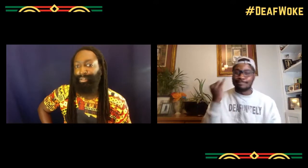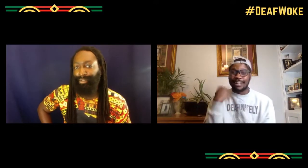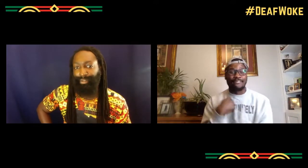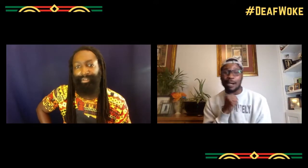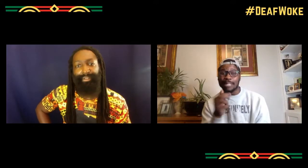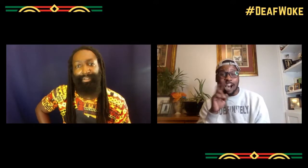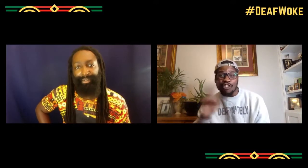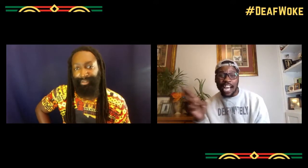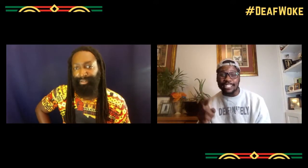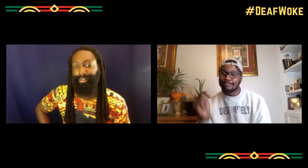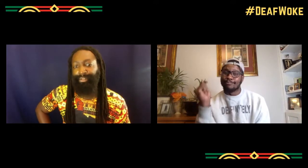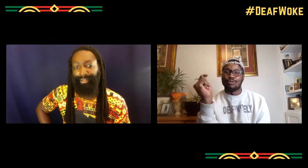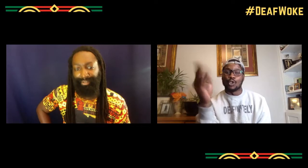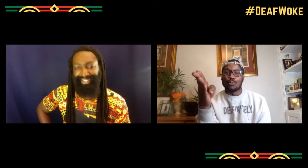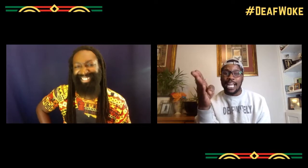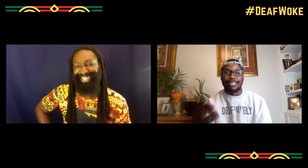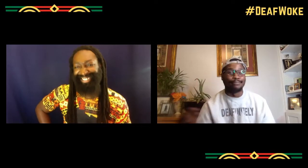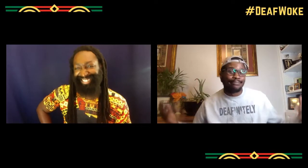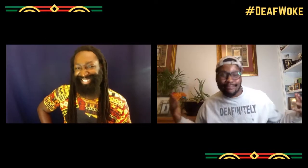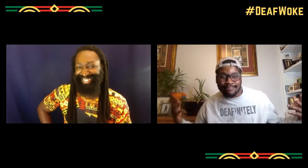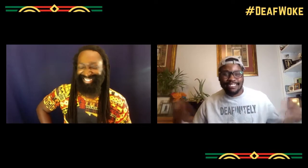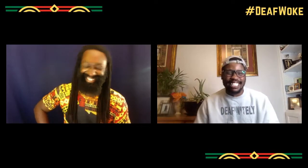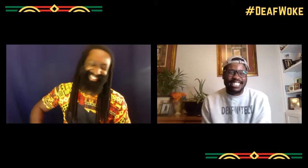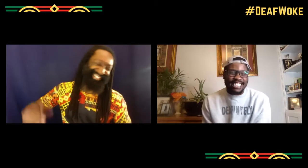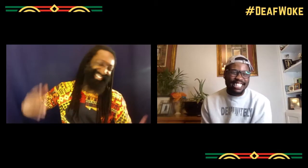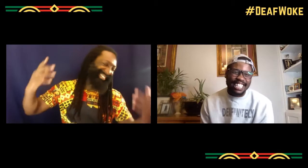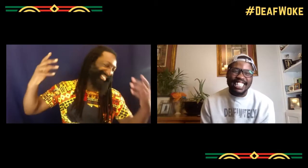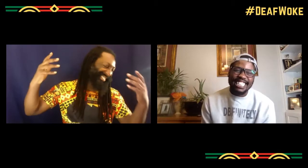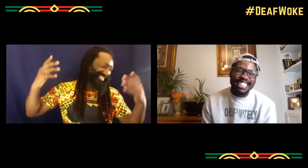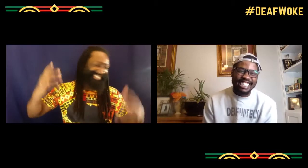And when I'm ready, I'm ready. And when I'm not ready, too bad.